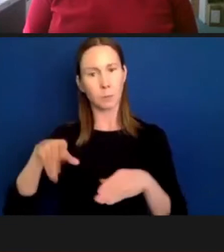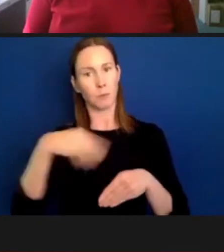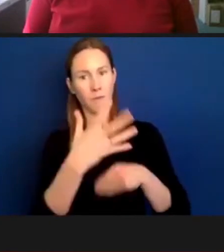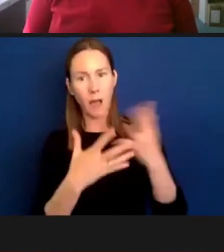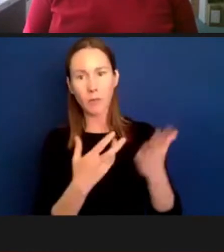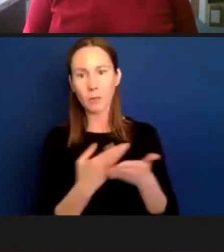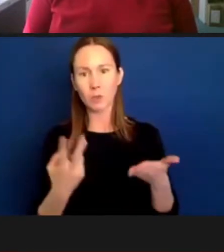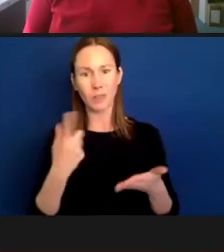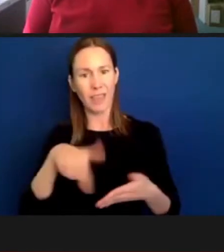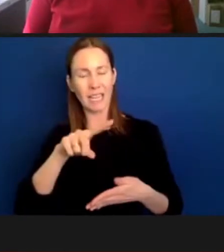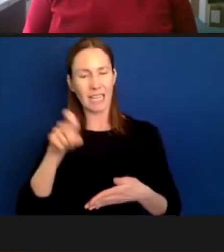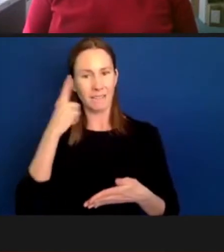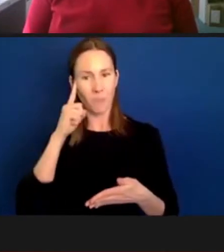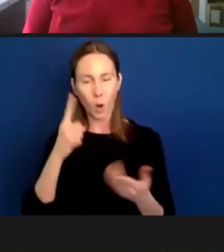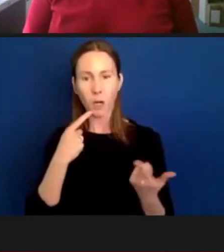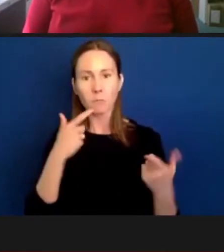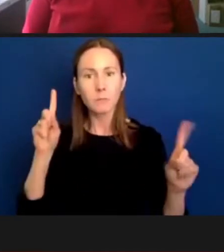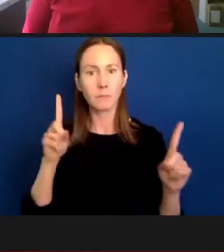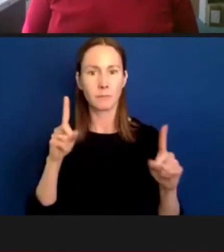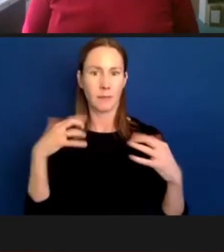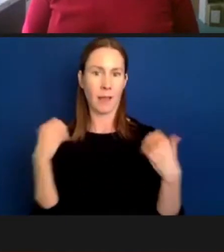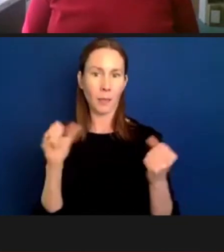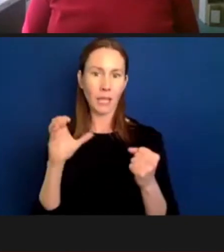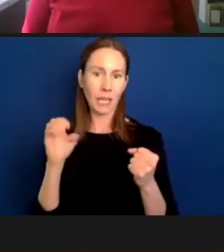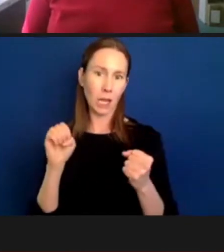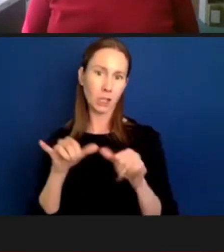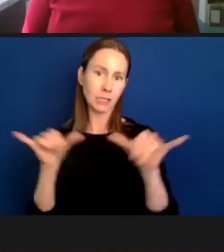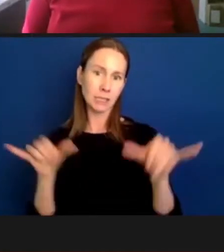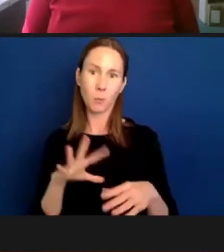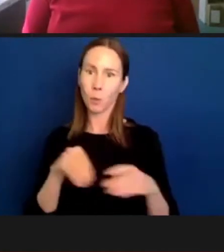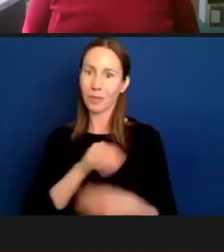for accessible healthcare within their healthcare system, within their hospitals, so that we